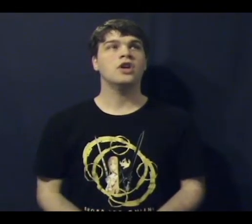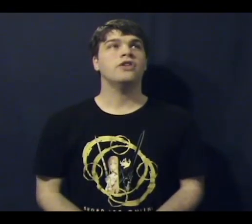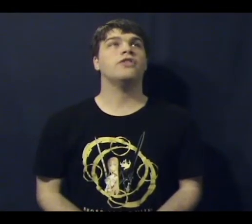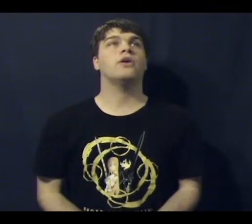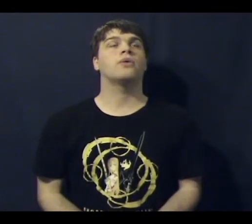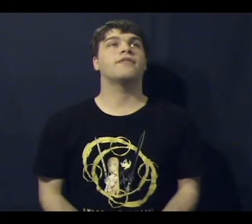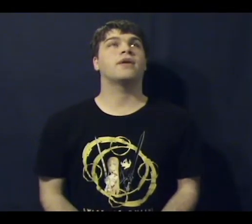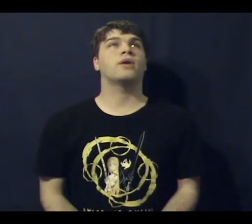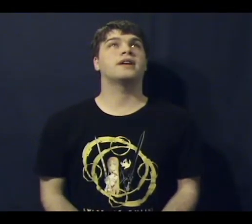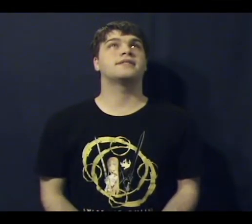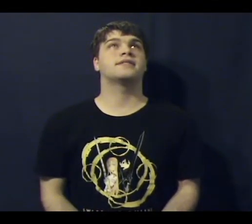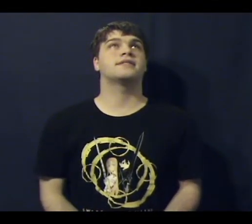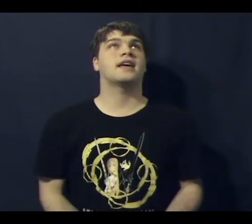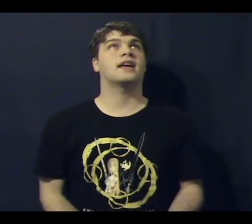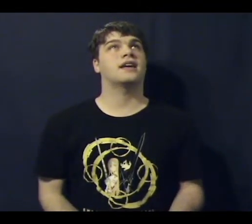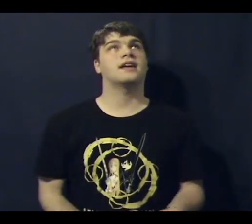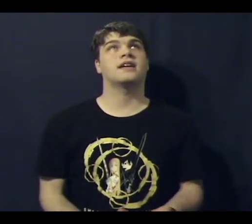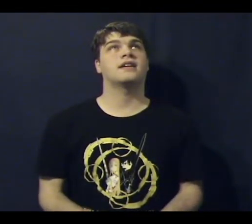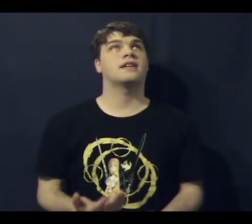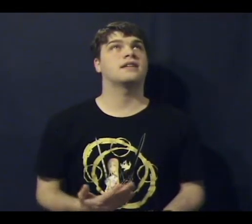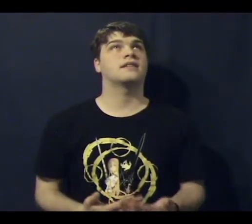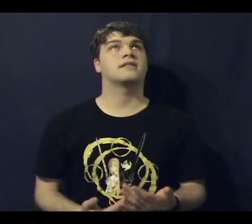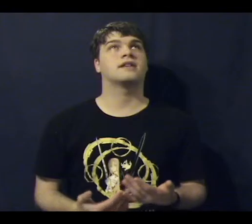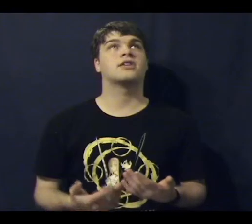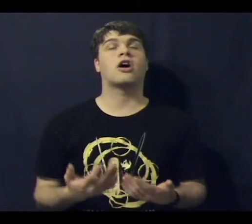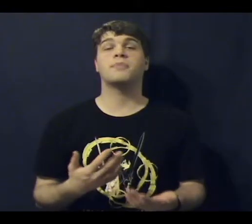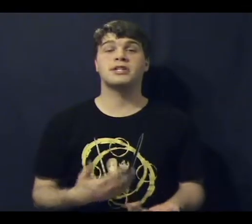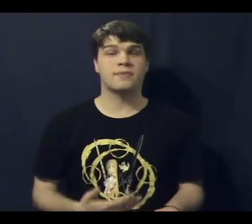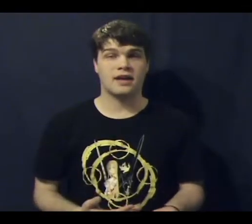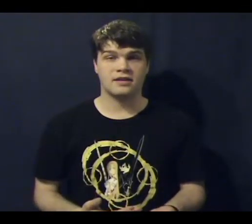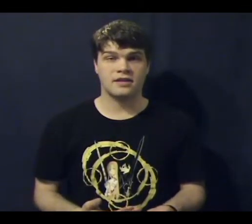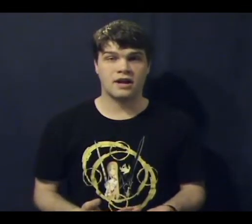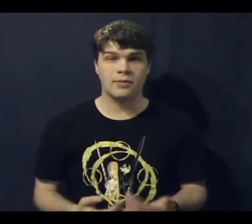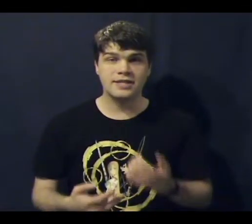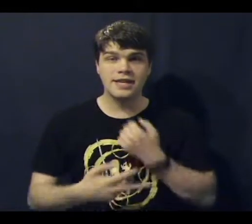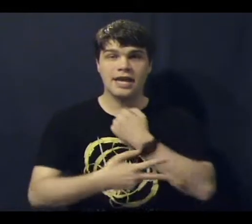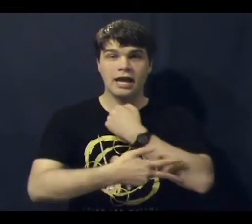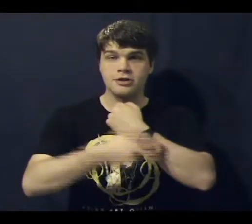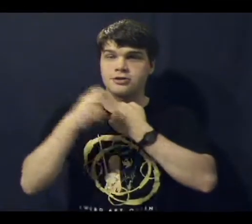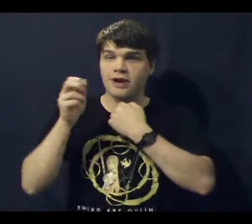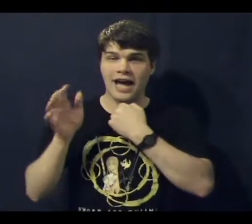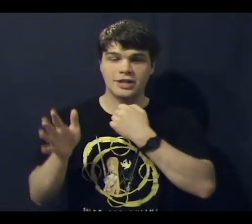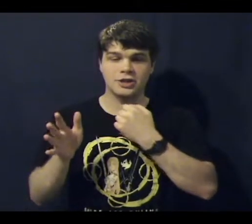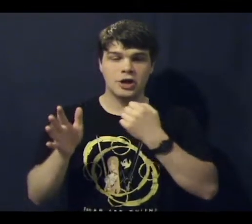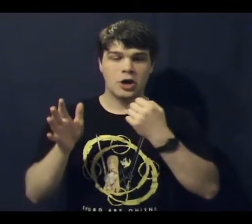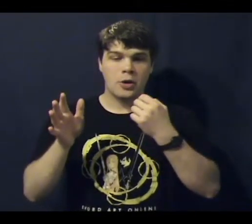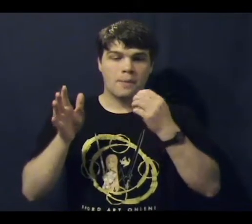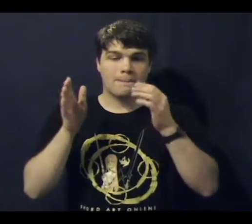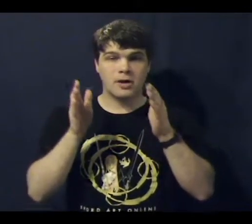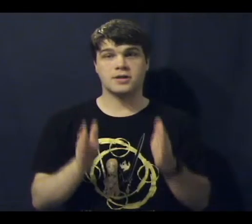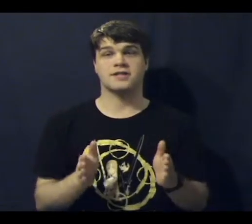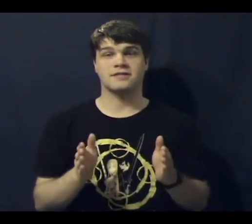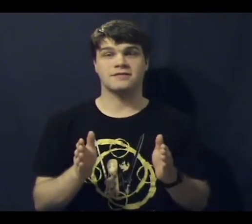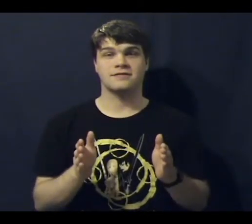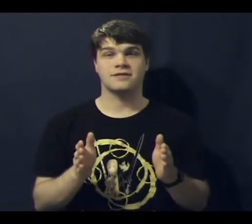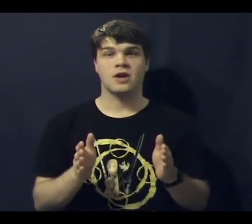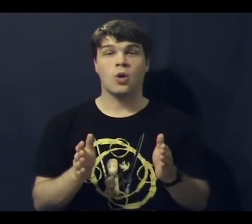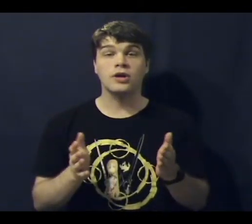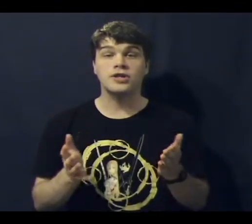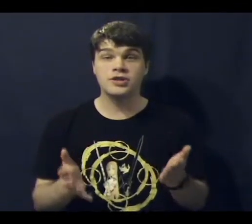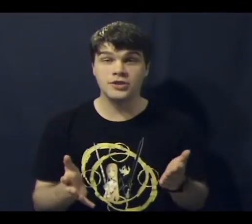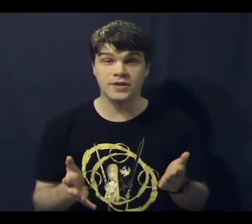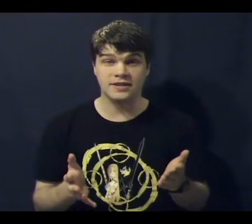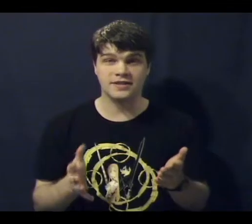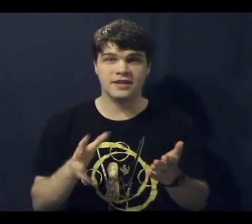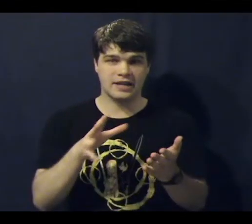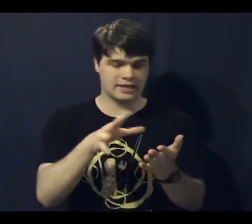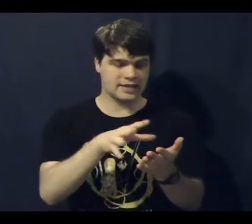So, if I wanted to say a garbage man, I would say a trash person, or a student is